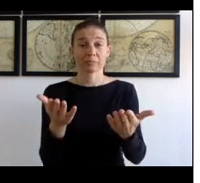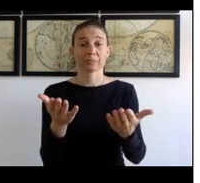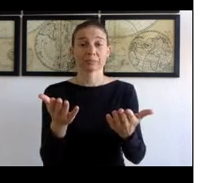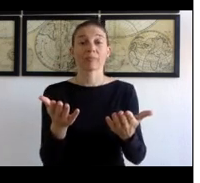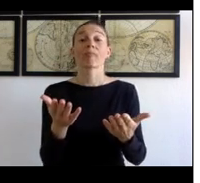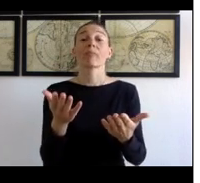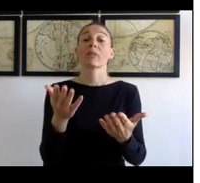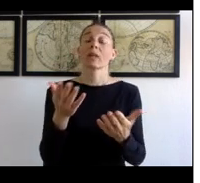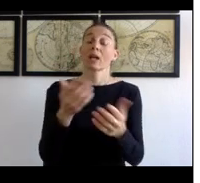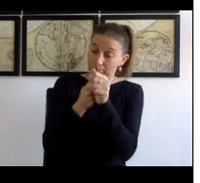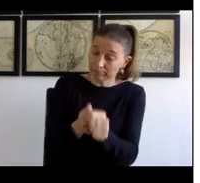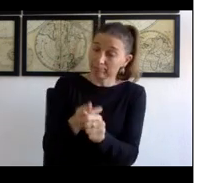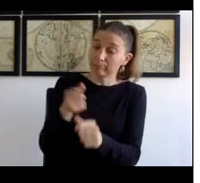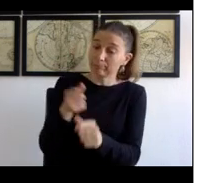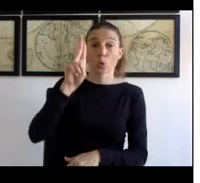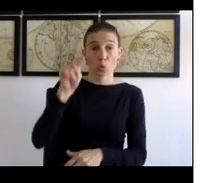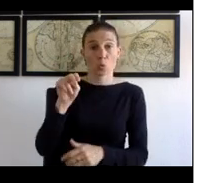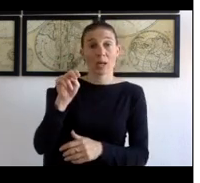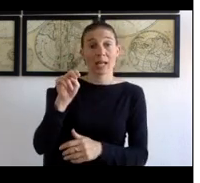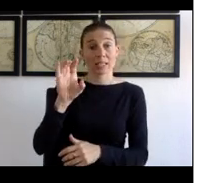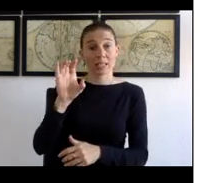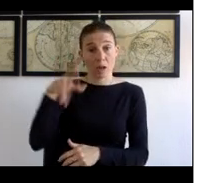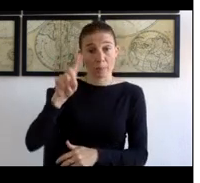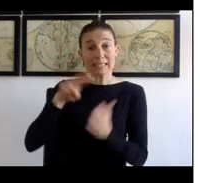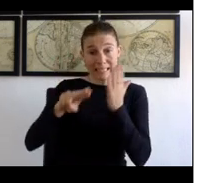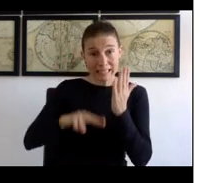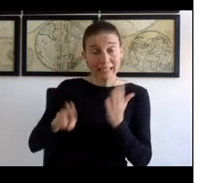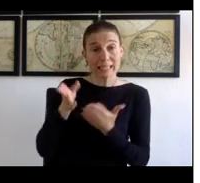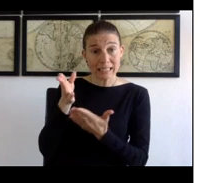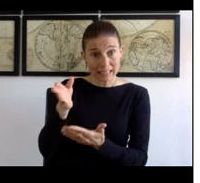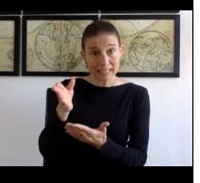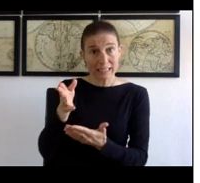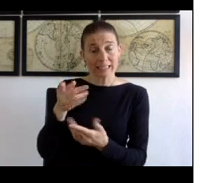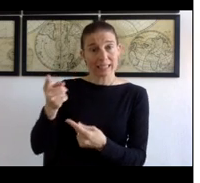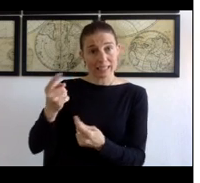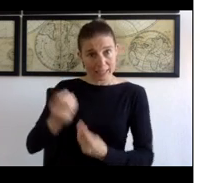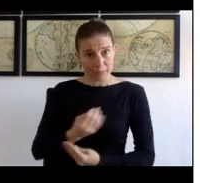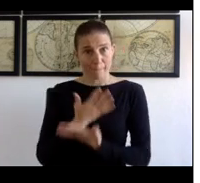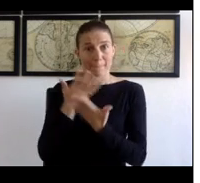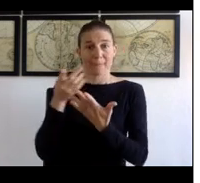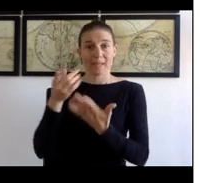the UNCRPD is Nothing about us, without us.